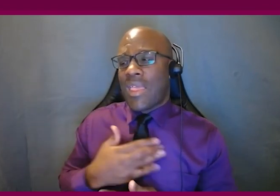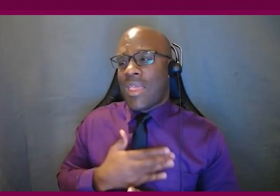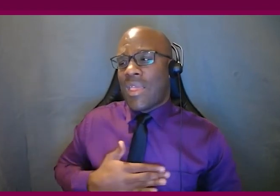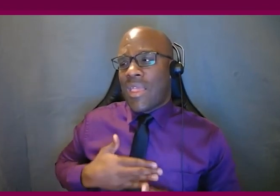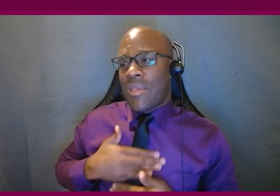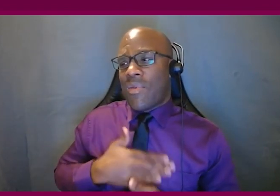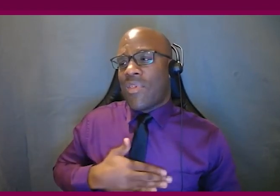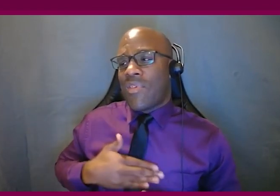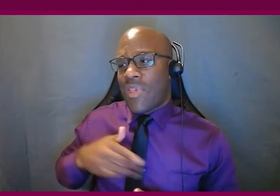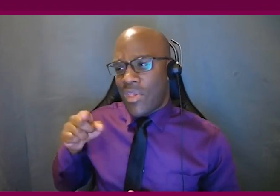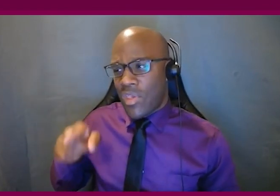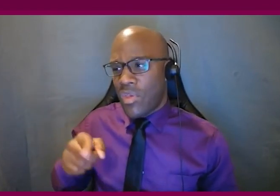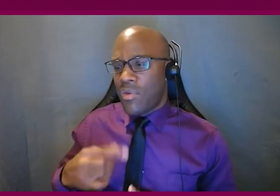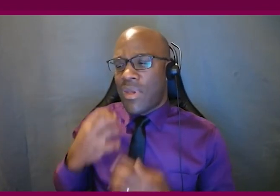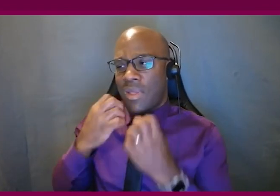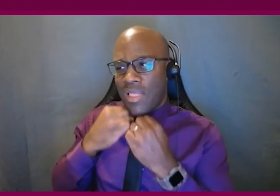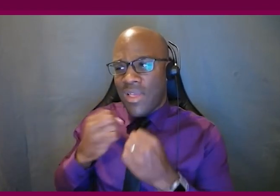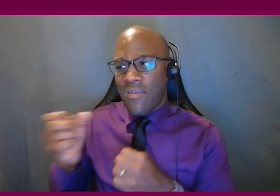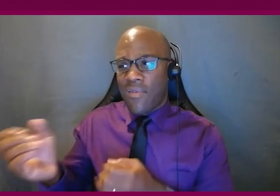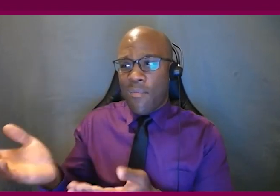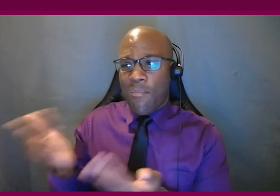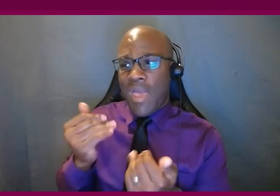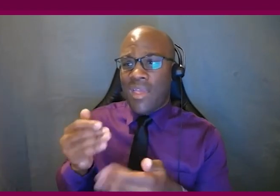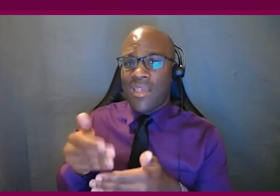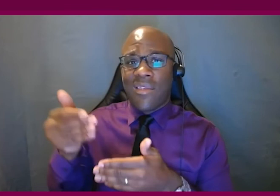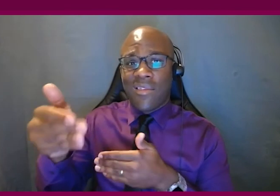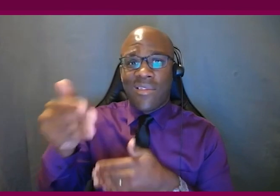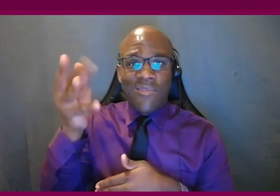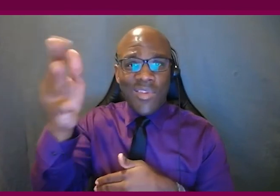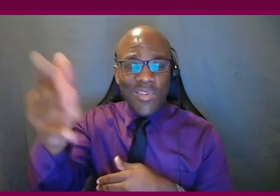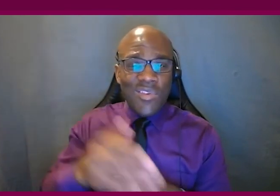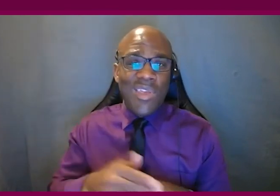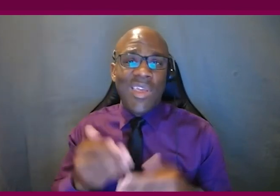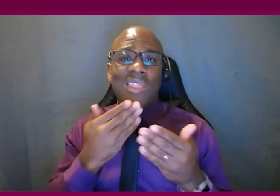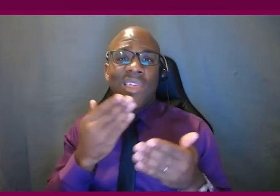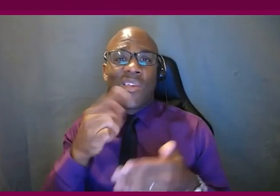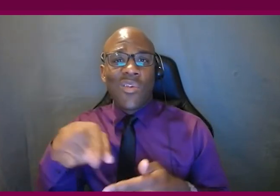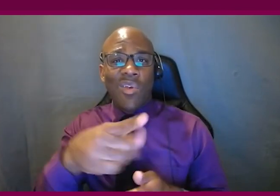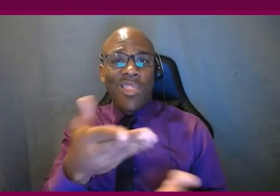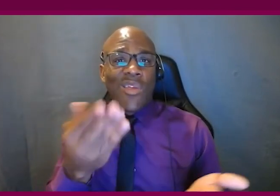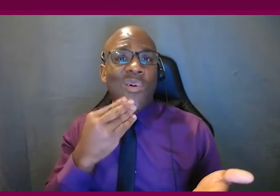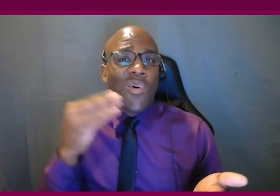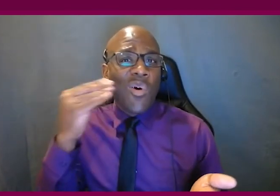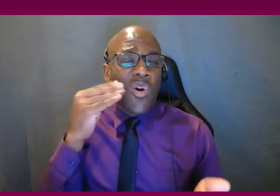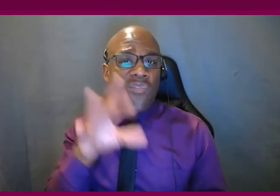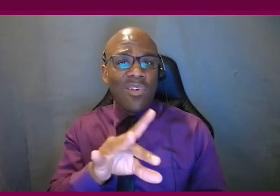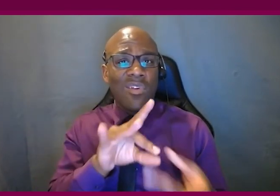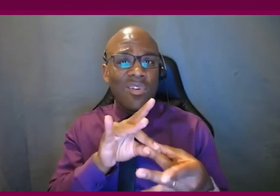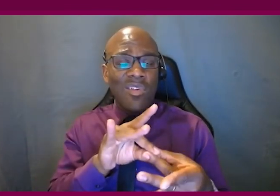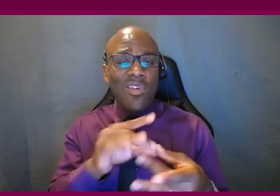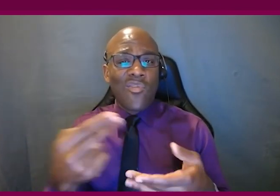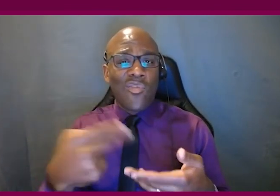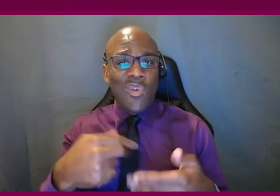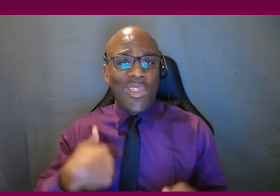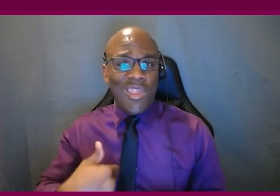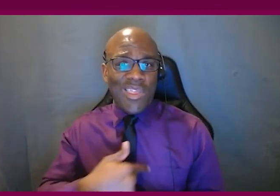having you back for the next episode of What's Up WID. You can find transcripts, American sign language interpretations, and past episodes of our